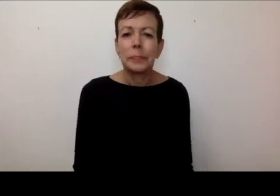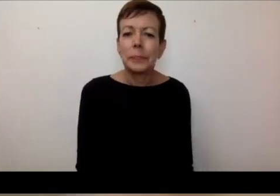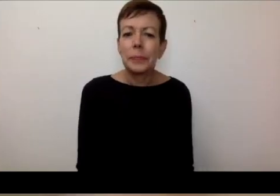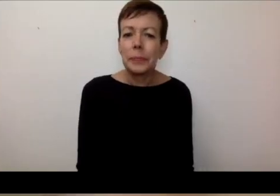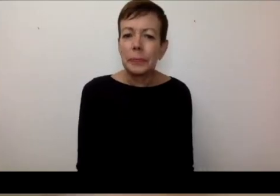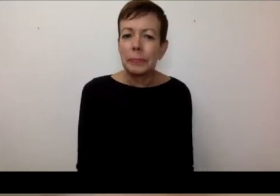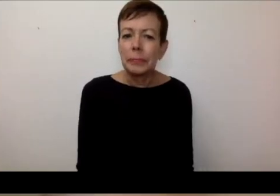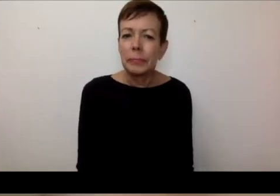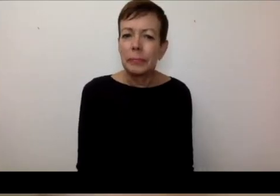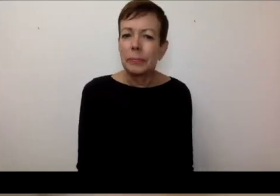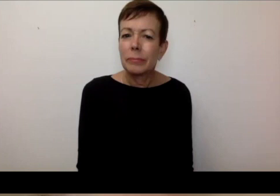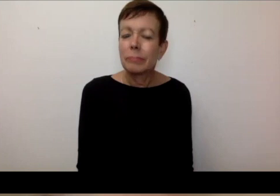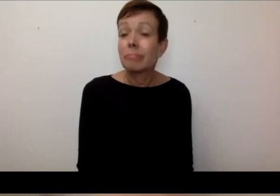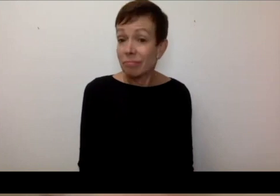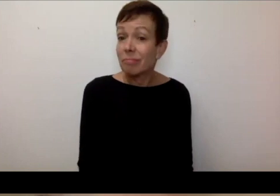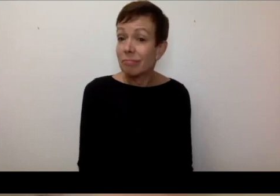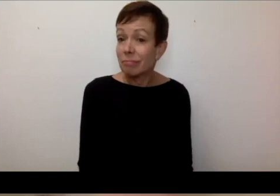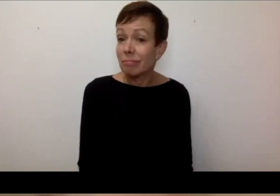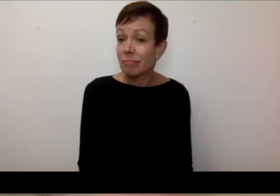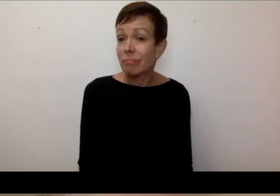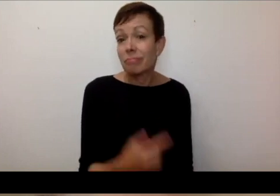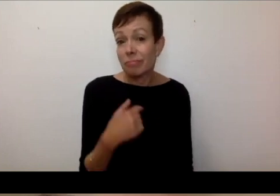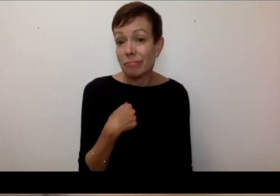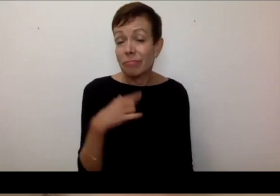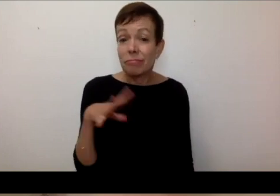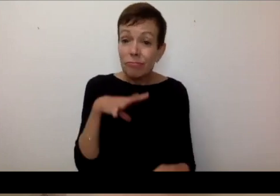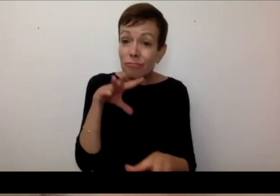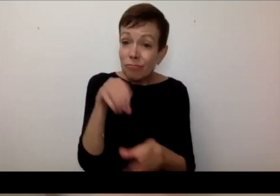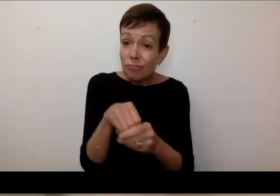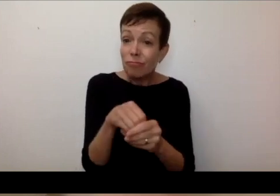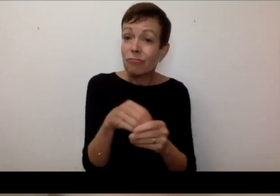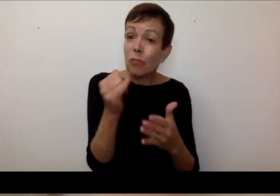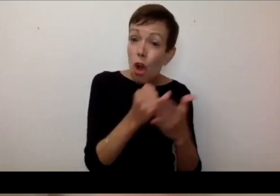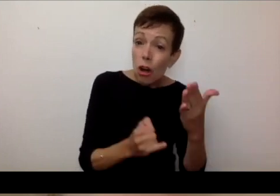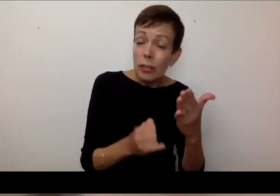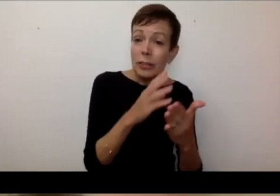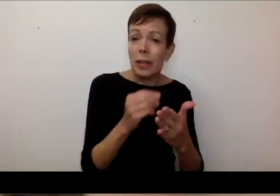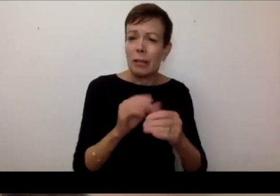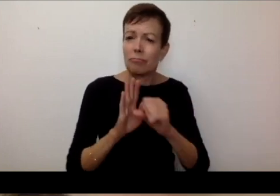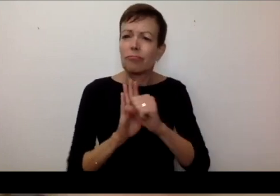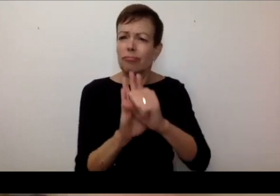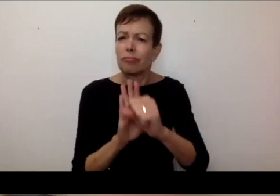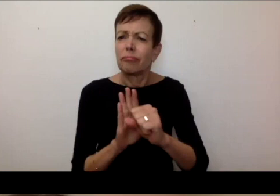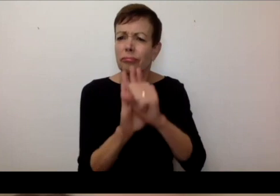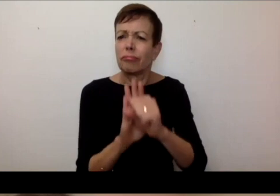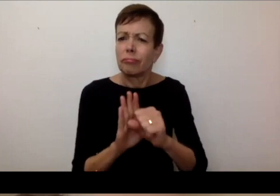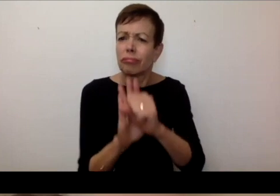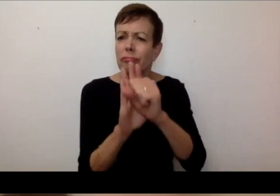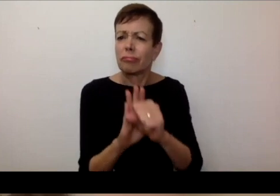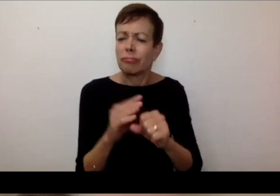and i have a long history of uh arts and labor activism including at the vancouver's emily carr